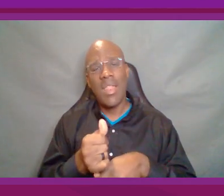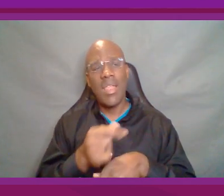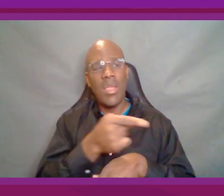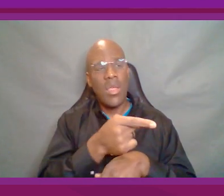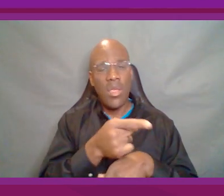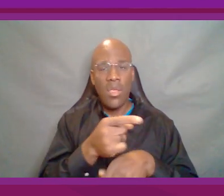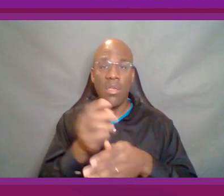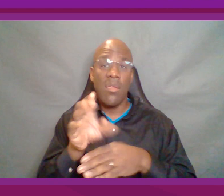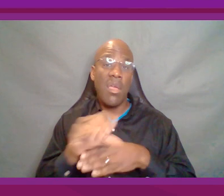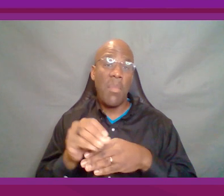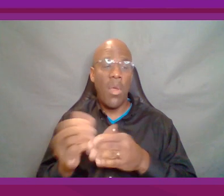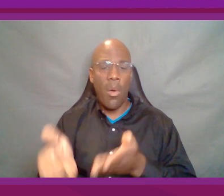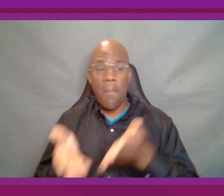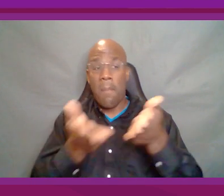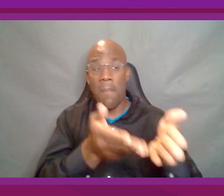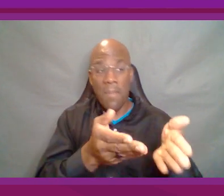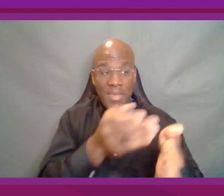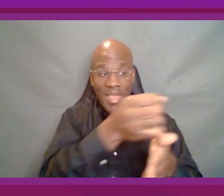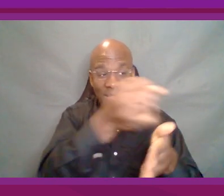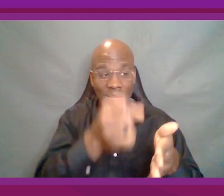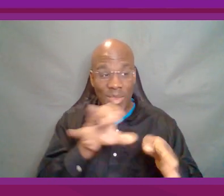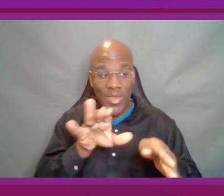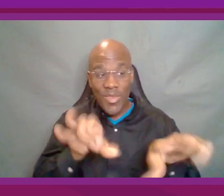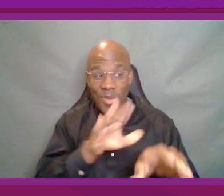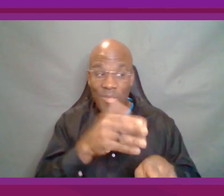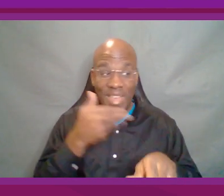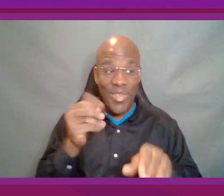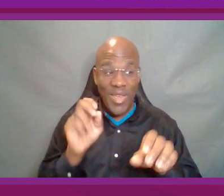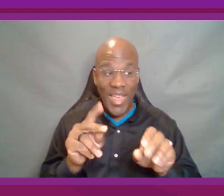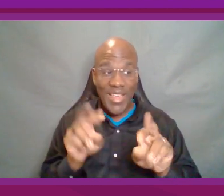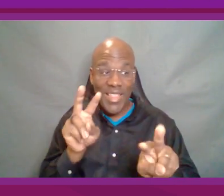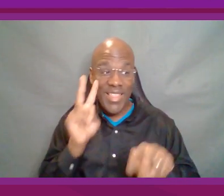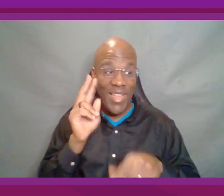their best job and often, those individuals are the ones in their organizations that make decisions